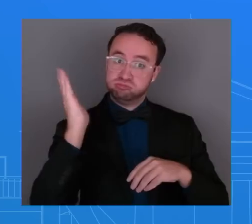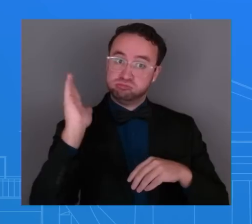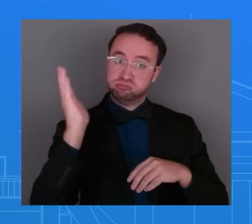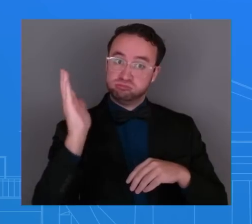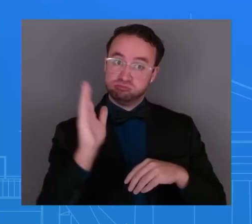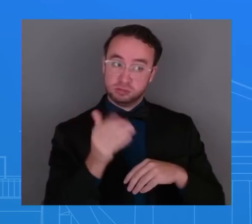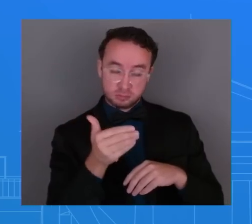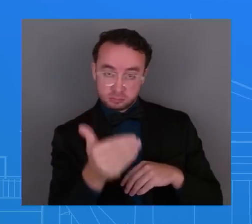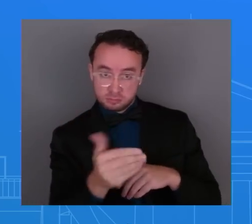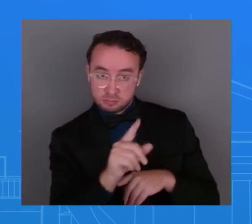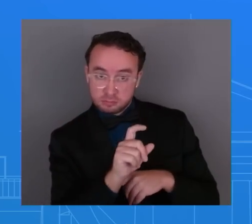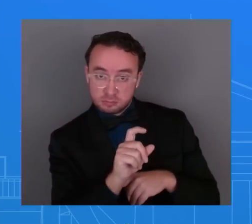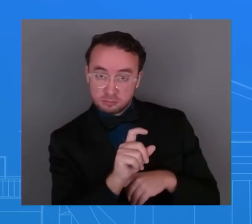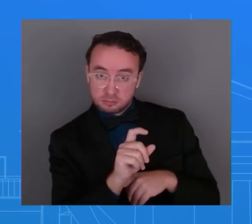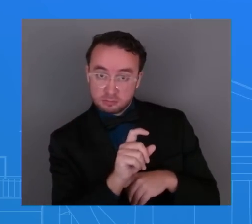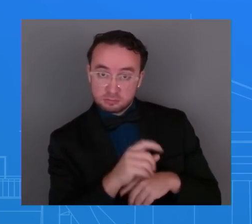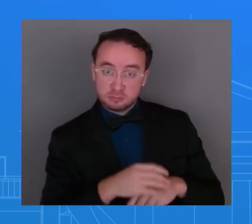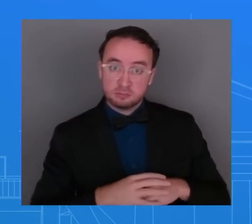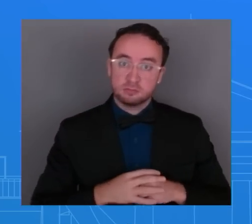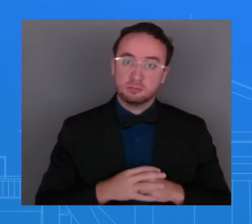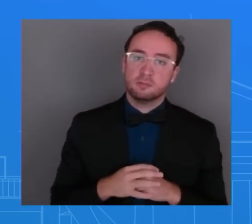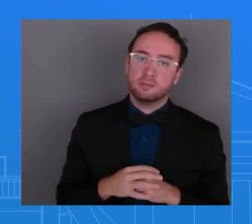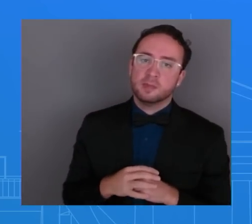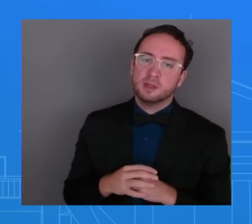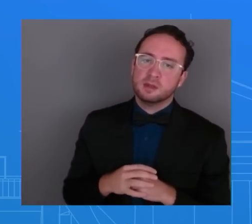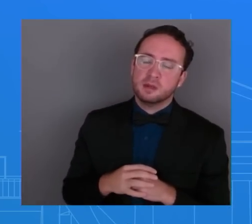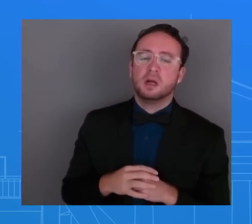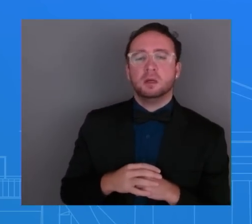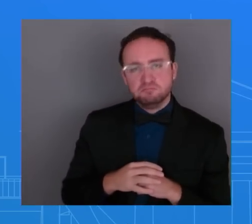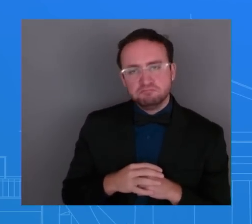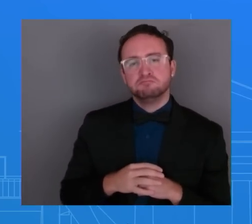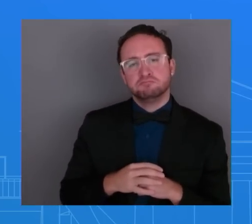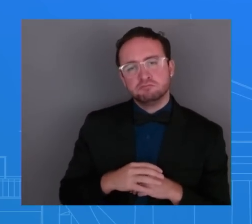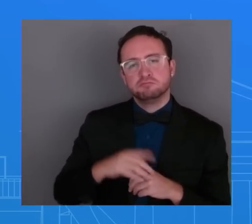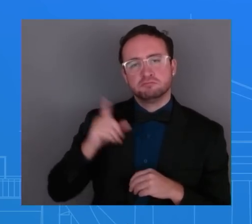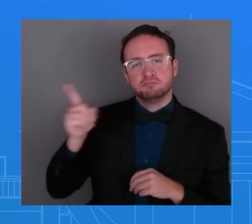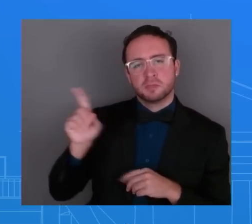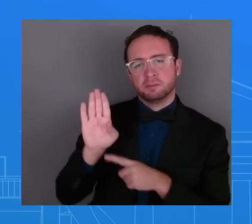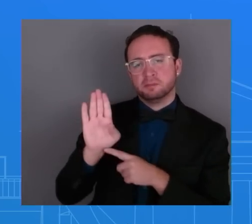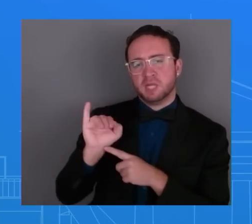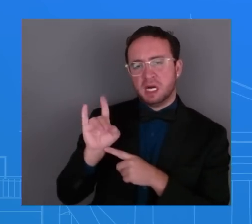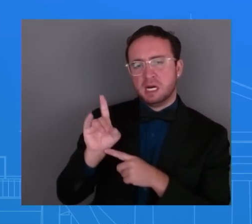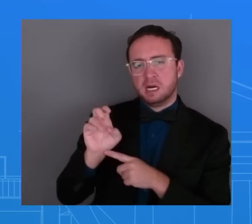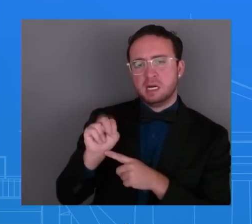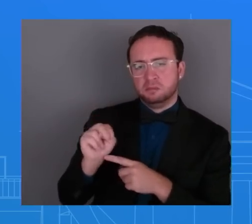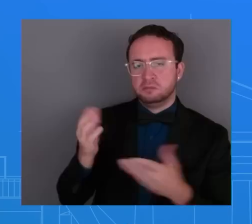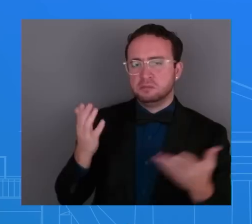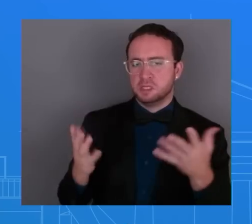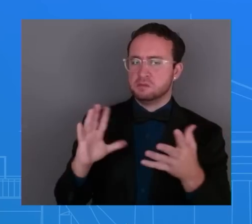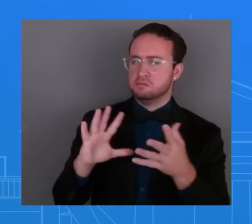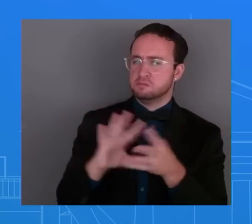in the next several days, leading up to Monday. I think you can expect this president to take this moment -- he --